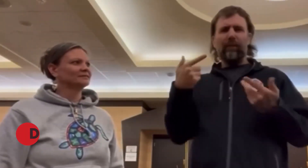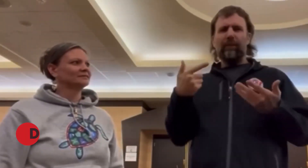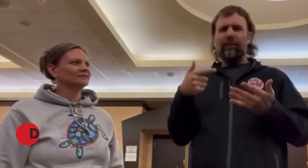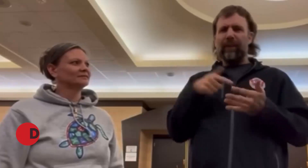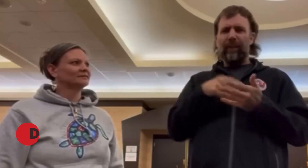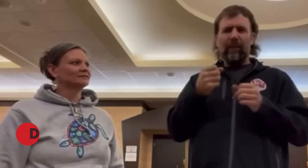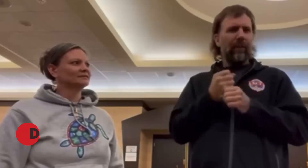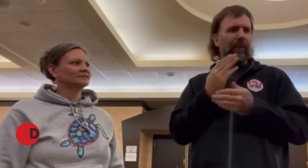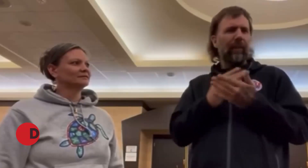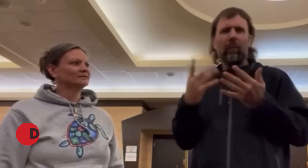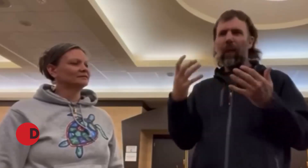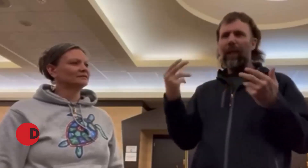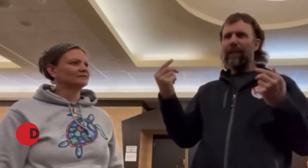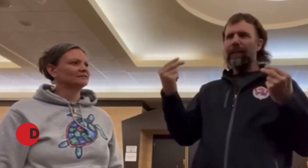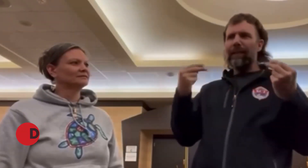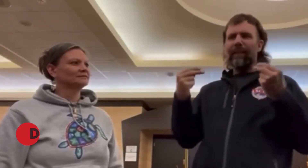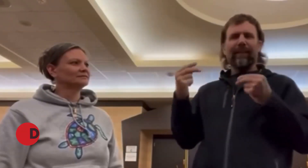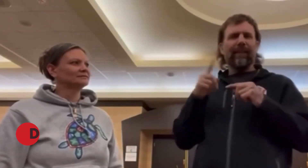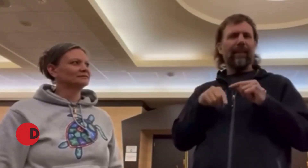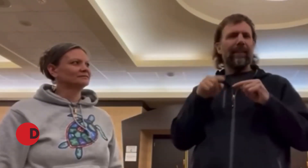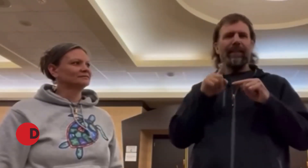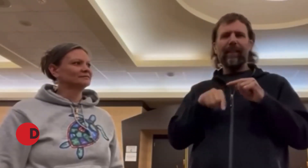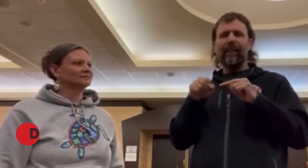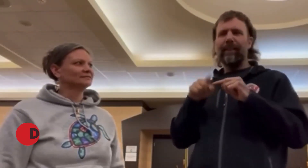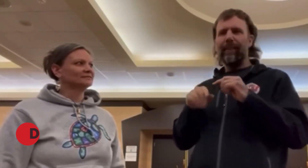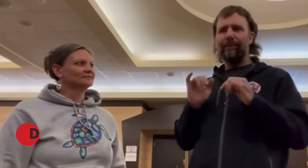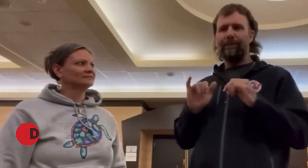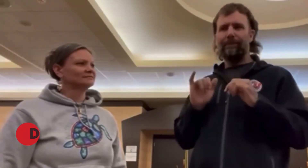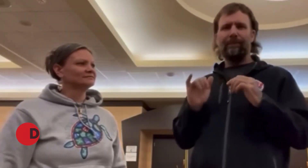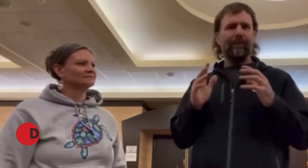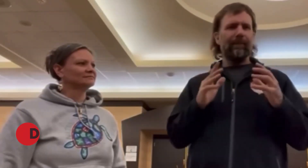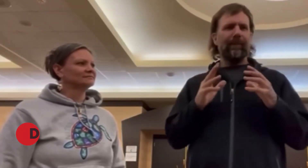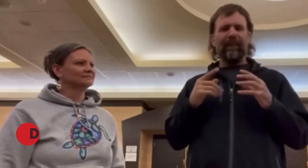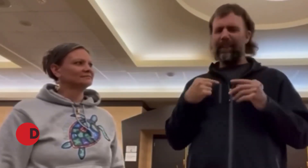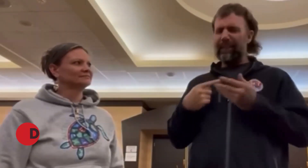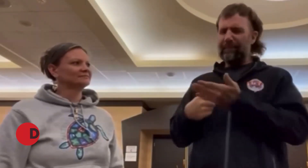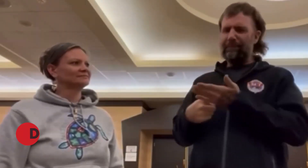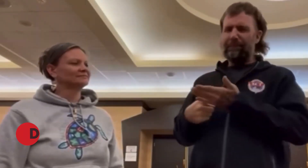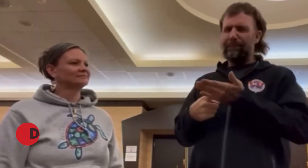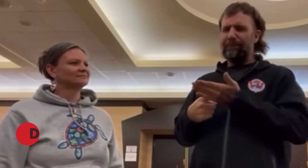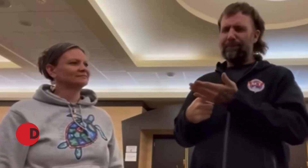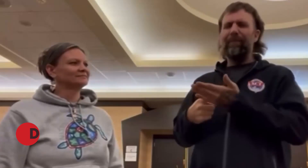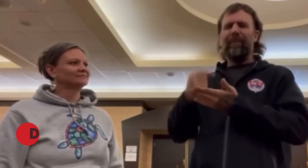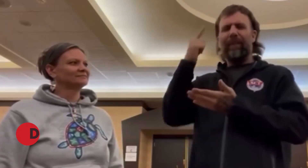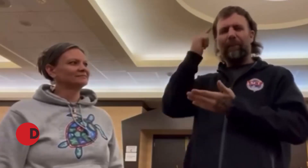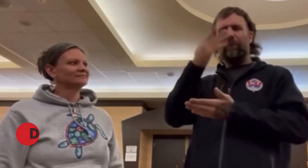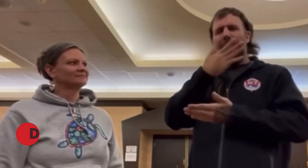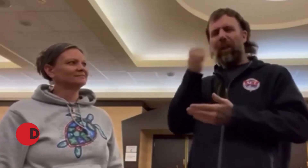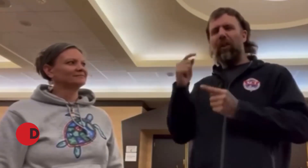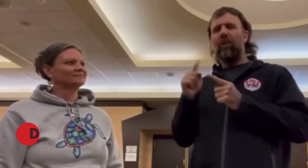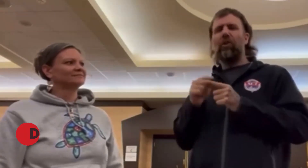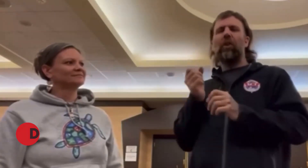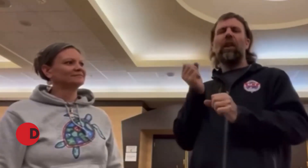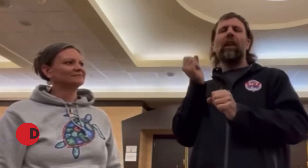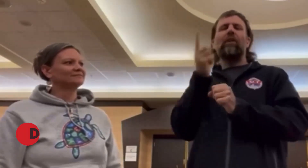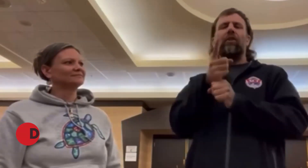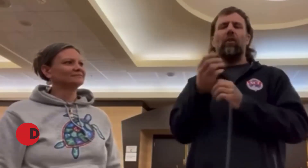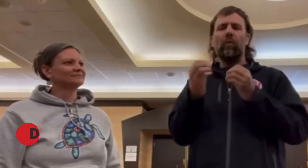and not being able to participate. So after discussing it, we think it is better to host it next year